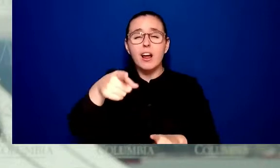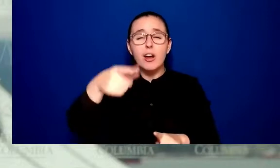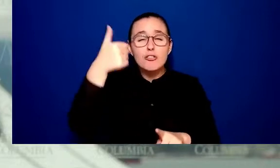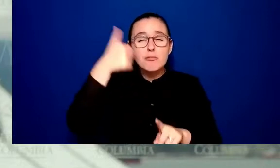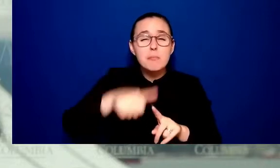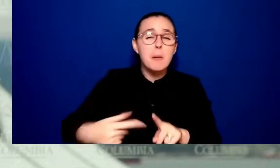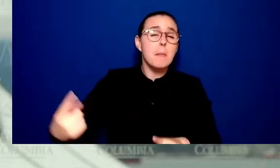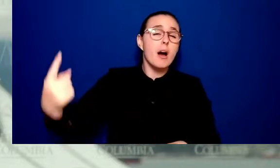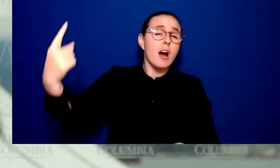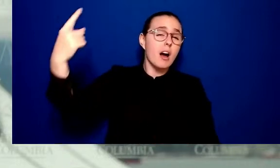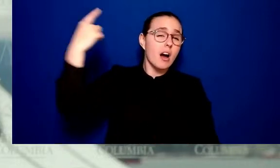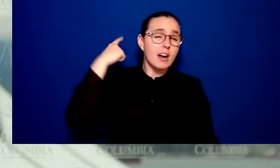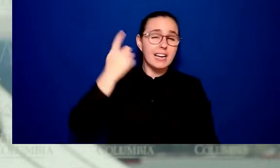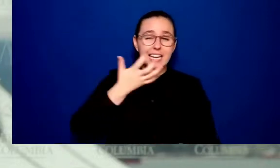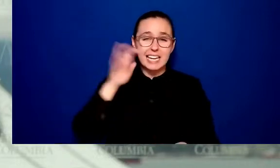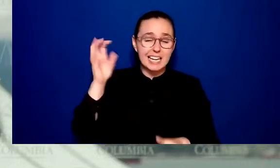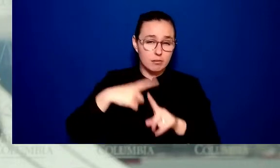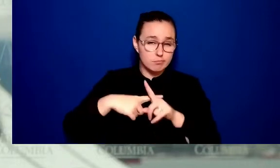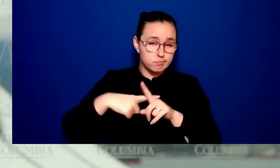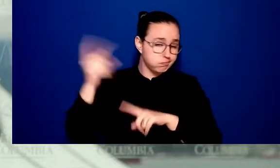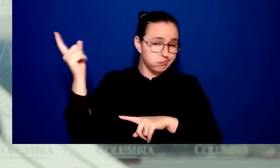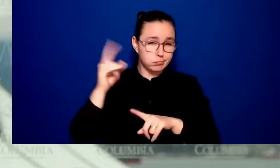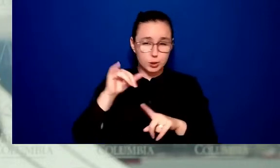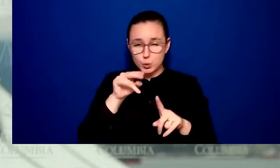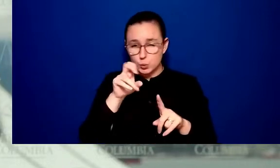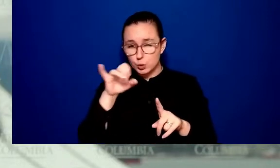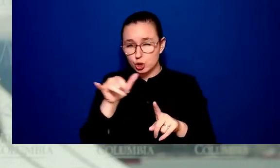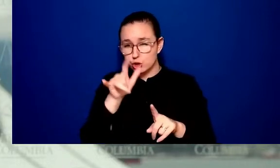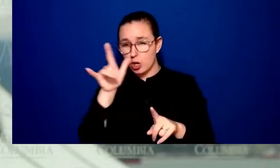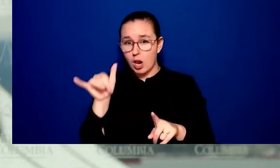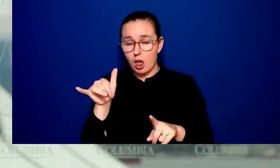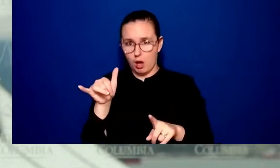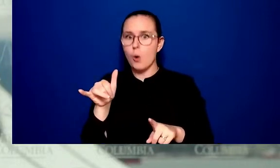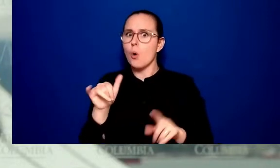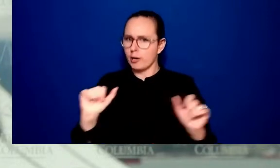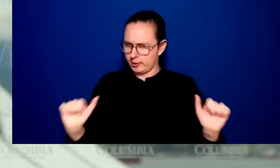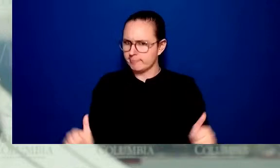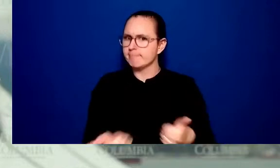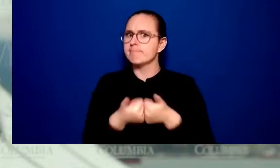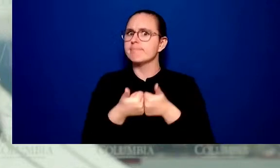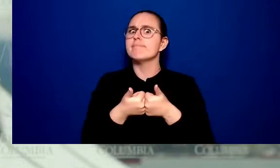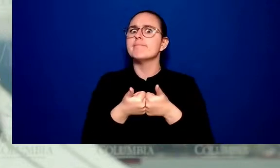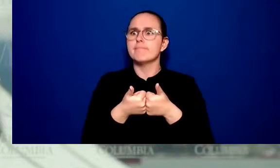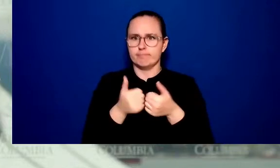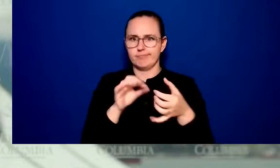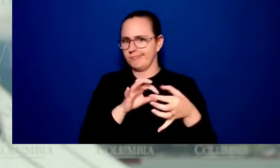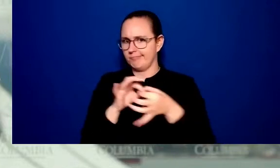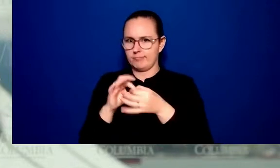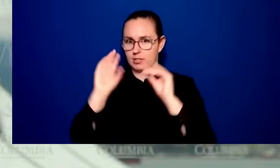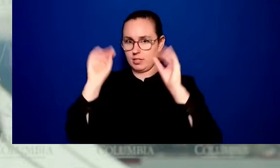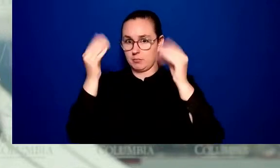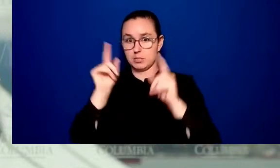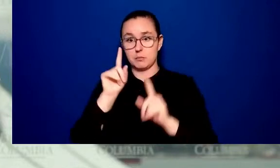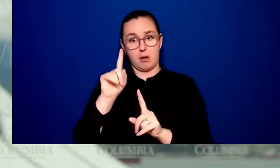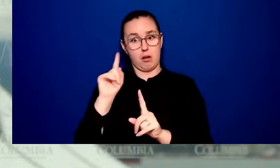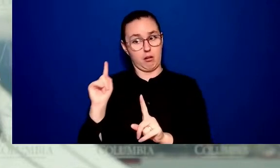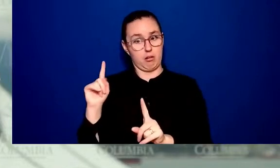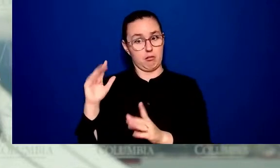challenge, but we are we've